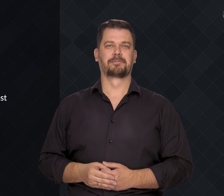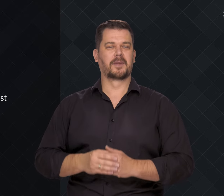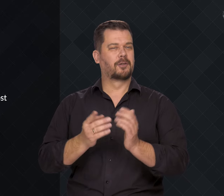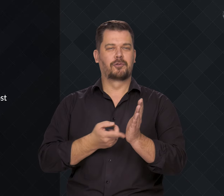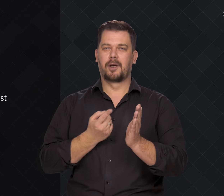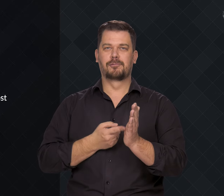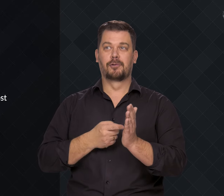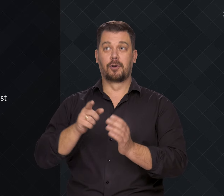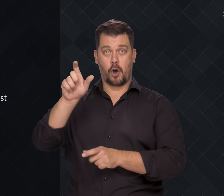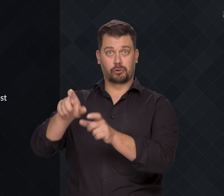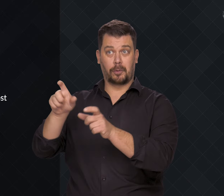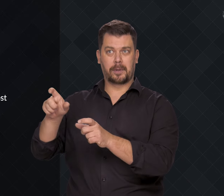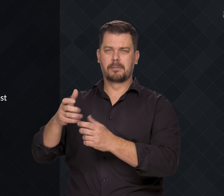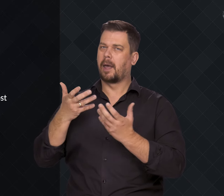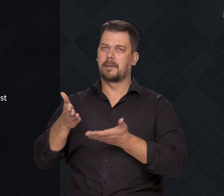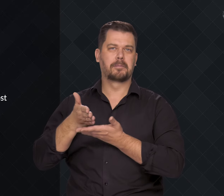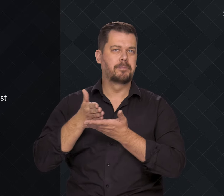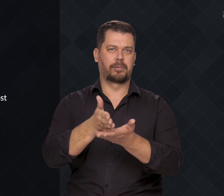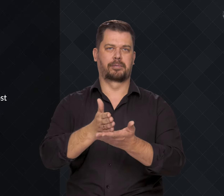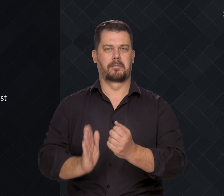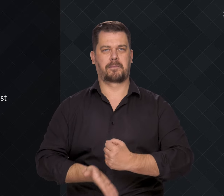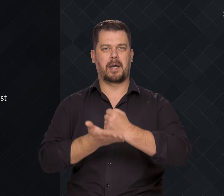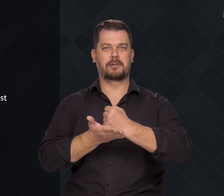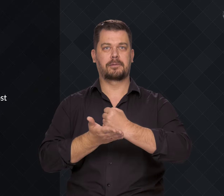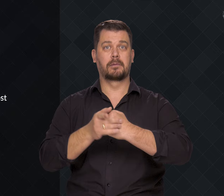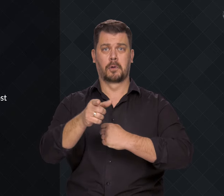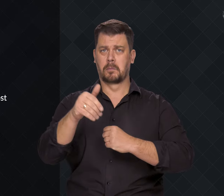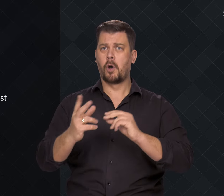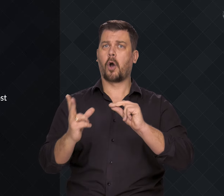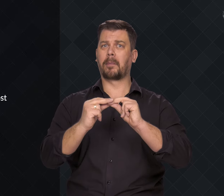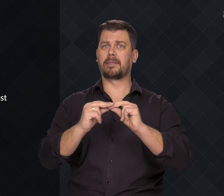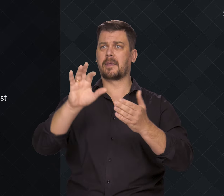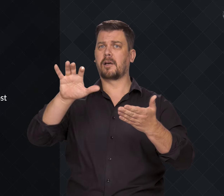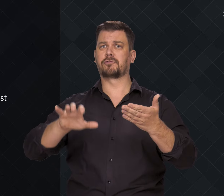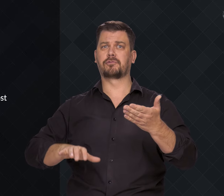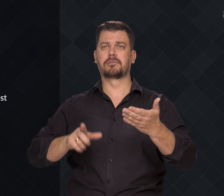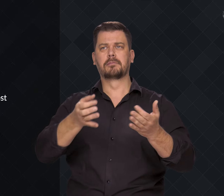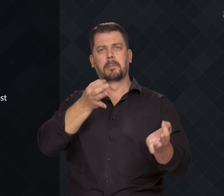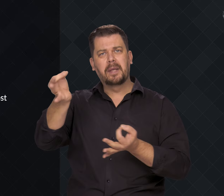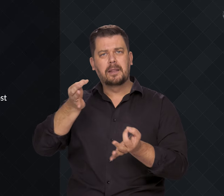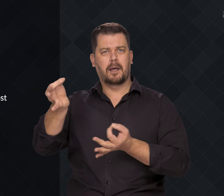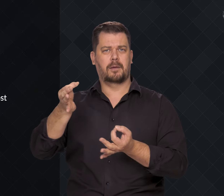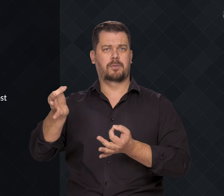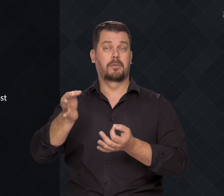Often, these individuals are also willing to help, so you can ask them a question in the comments under their post —